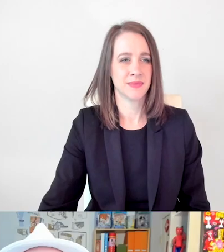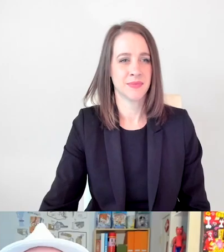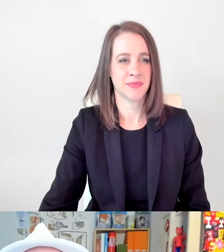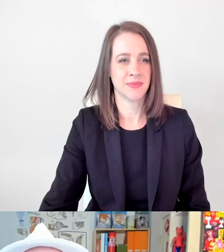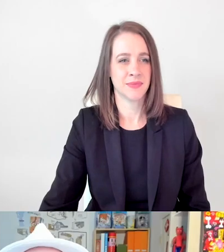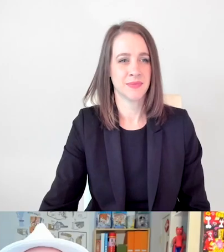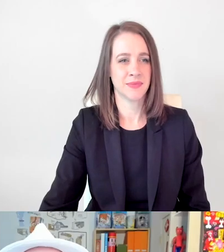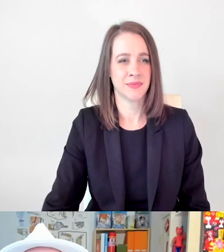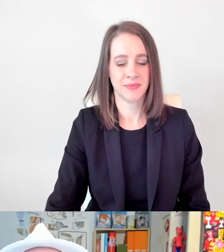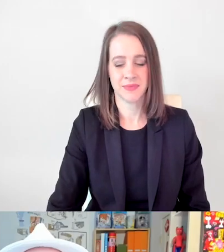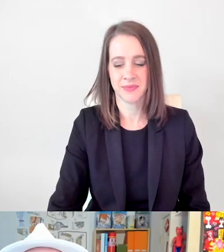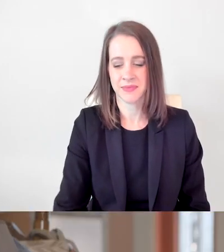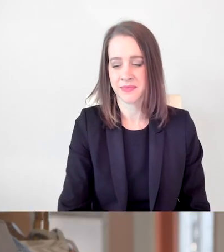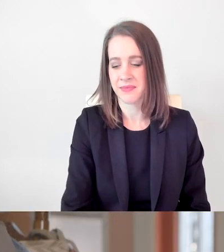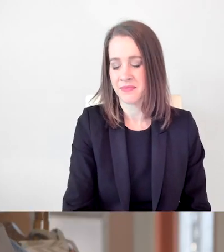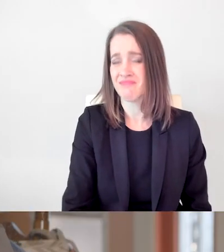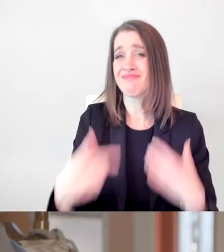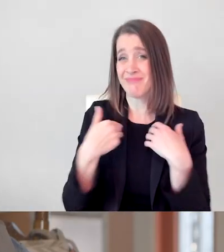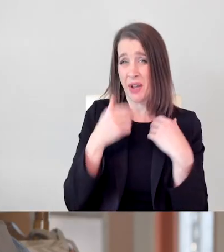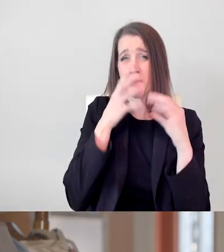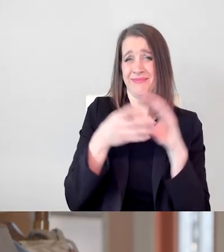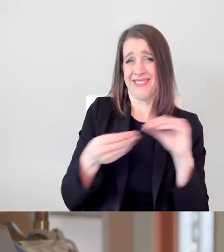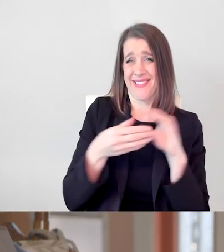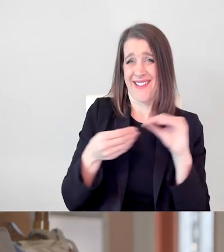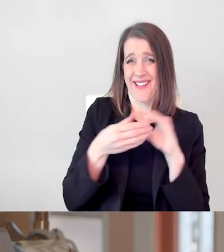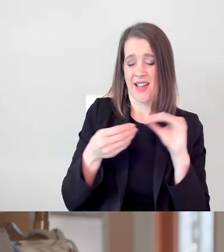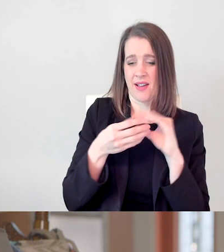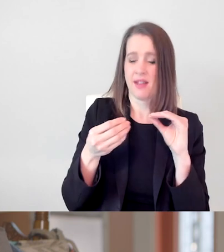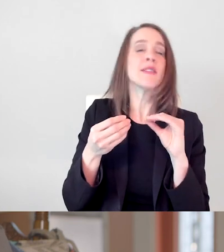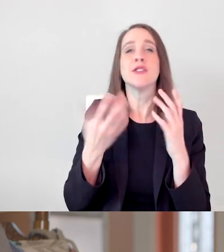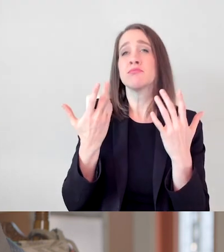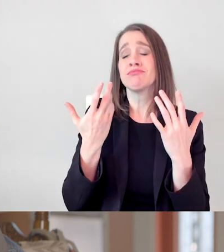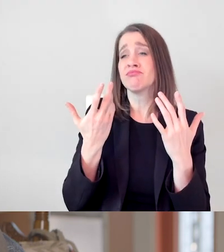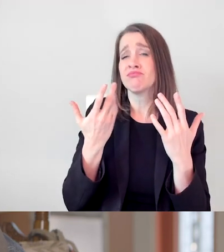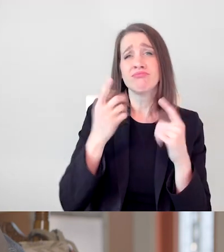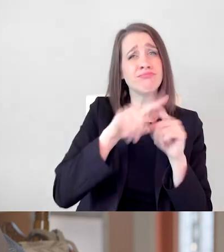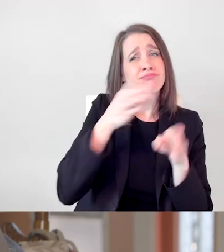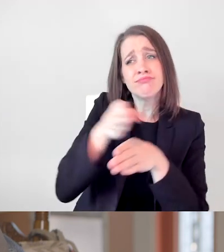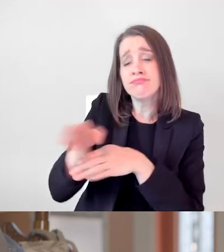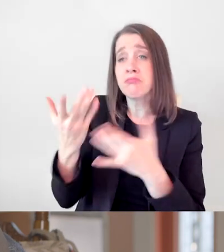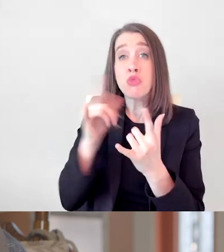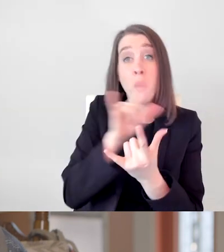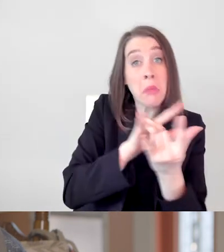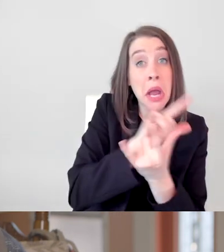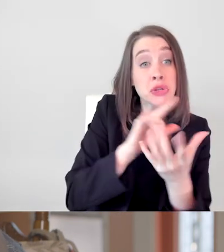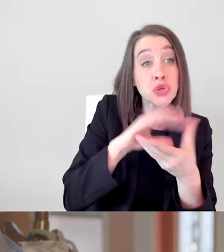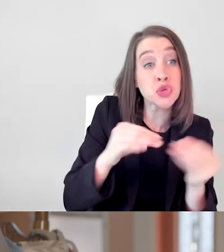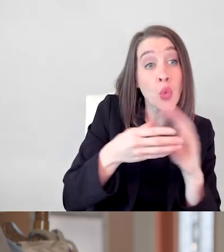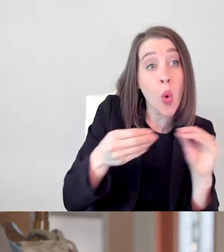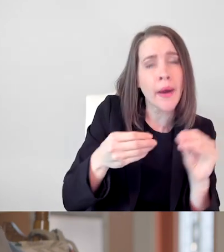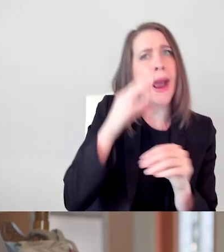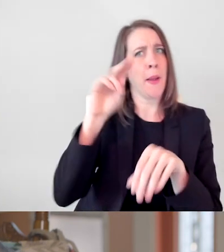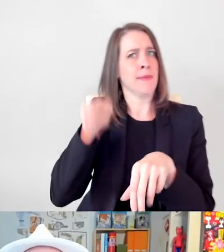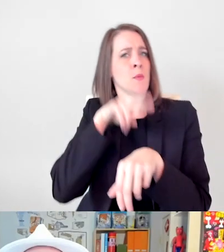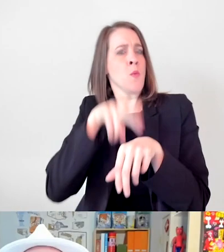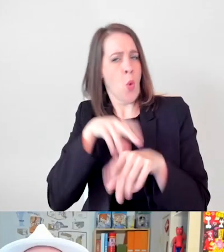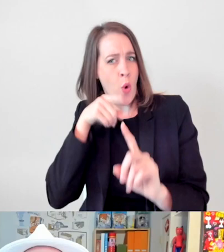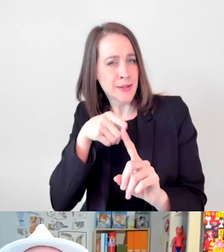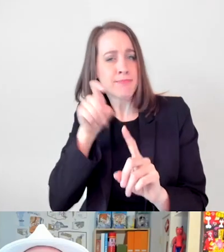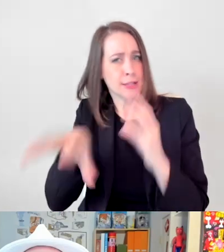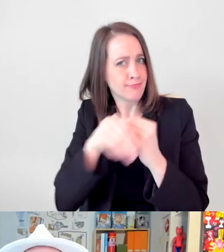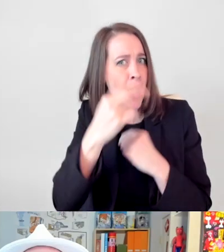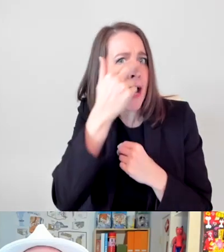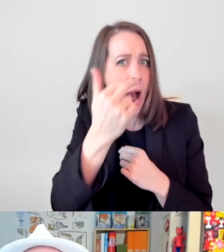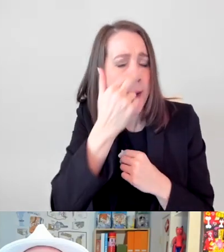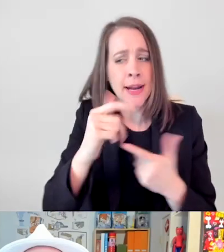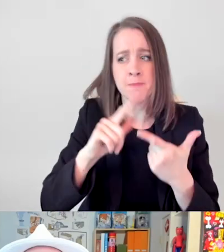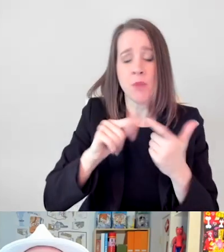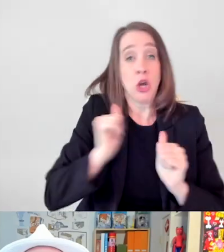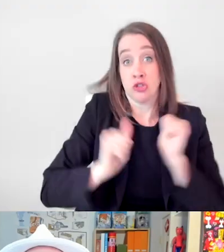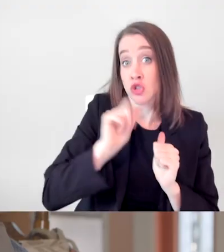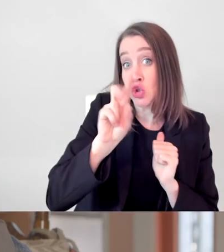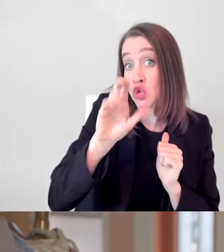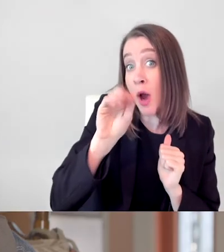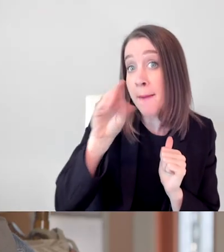I am going to say the romantic story and of course comedy,